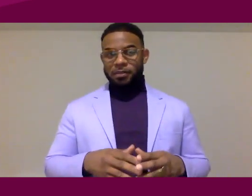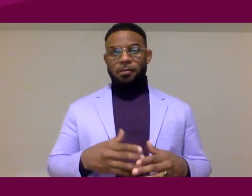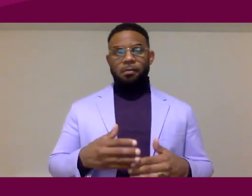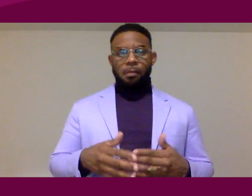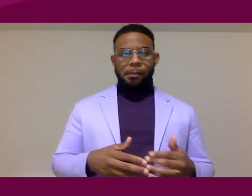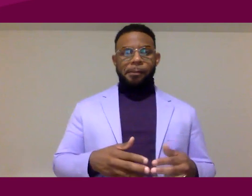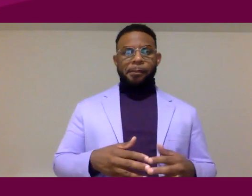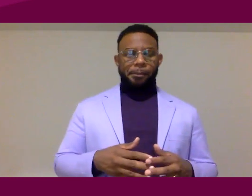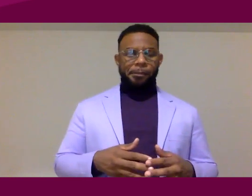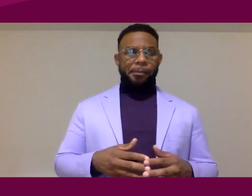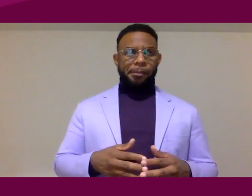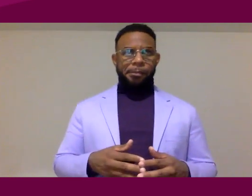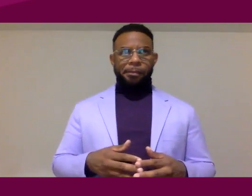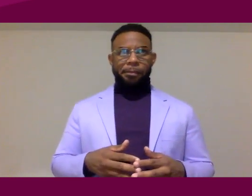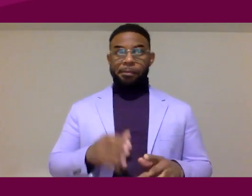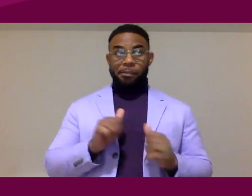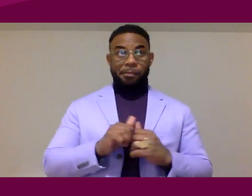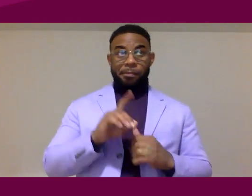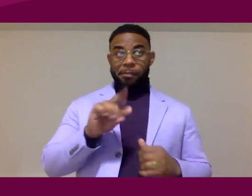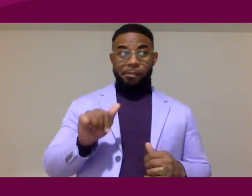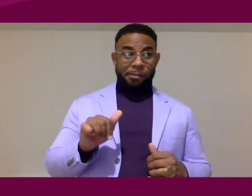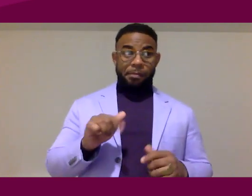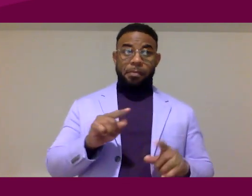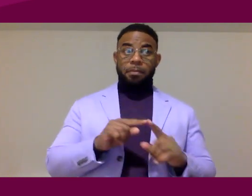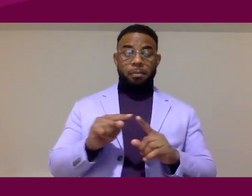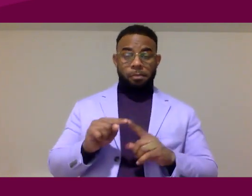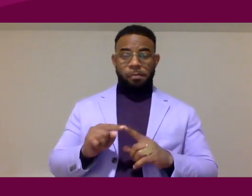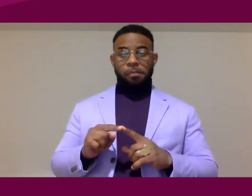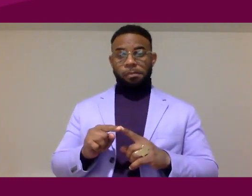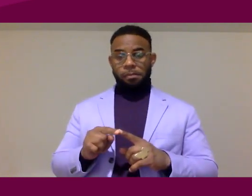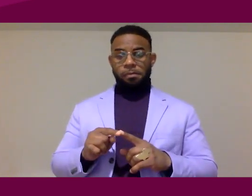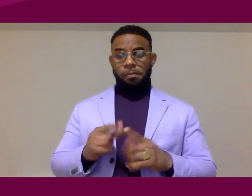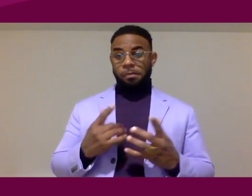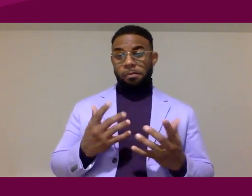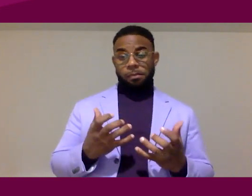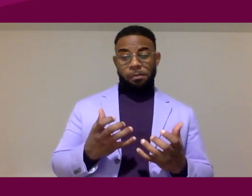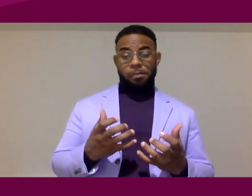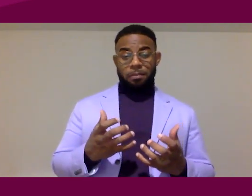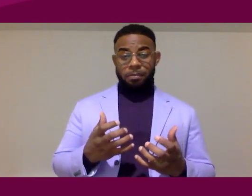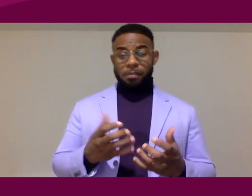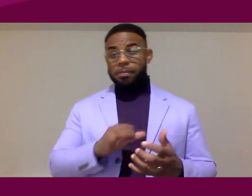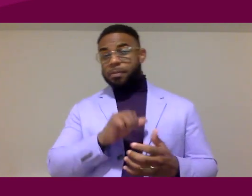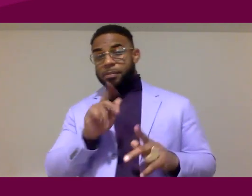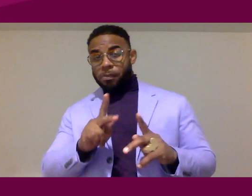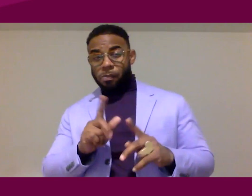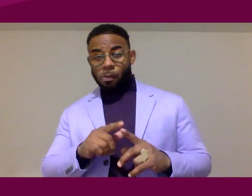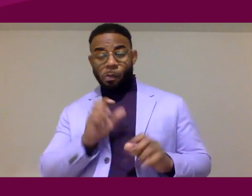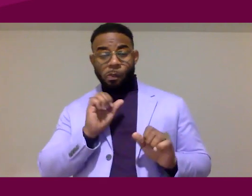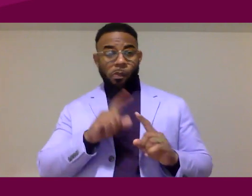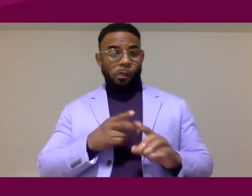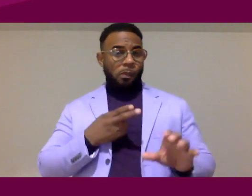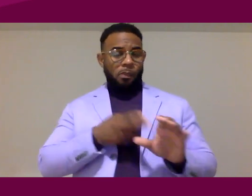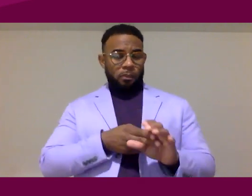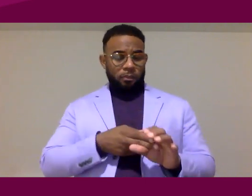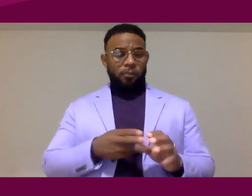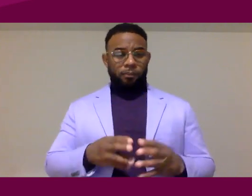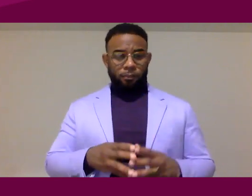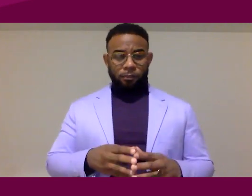And people with disabilities also wanted other people to be able to participate virtually